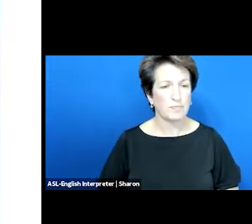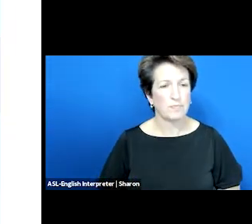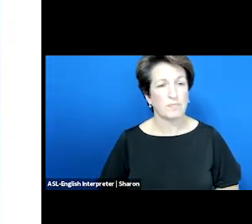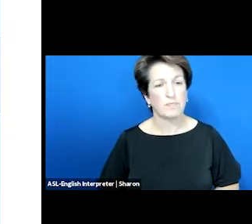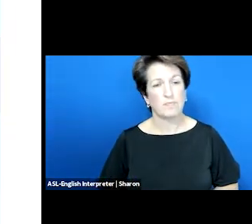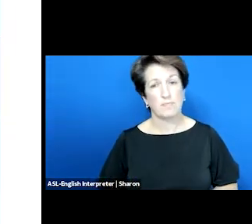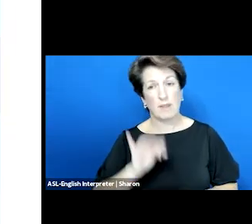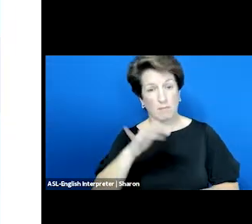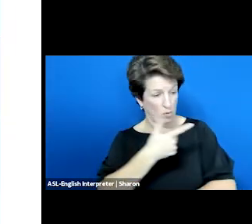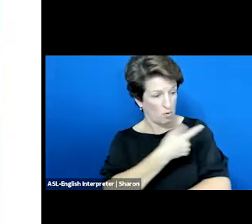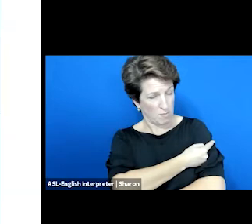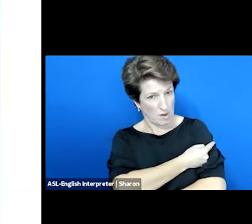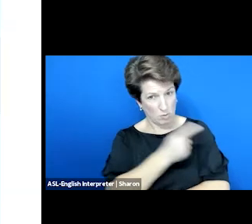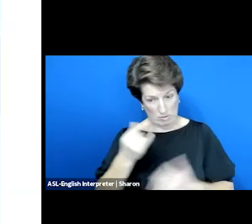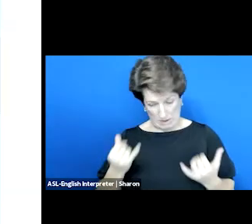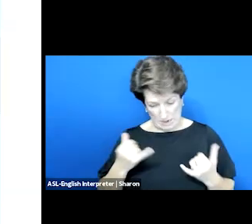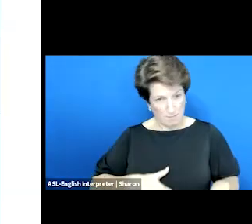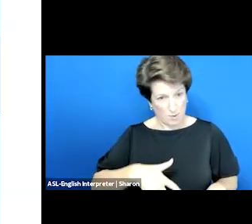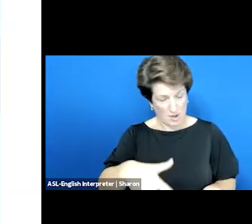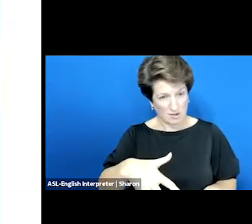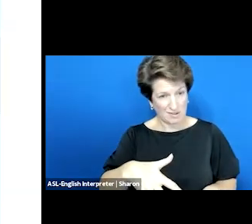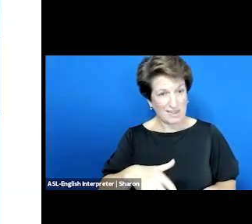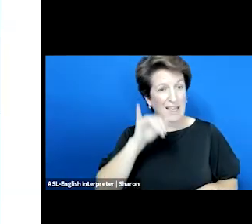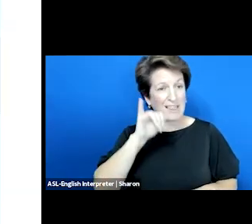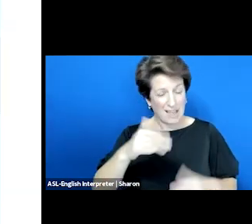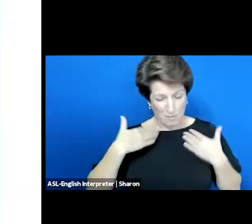those that are not pregnant and infected with COVID. The benefits strongly outweigh the